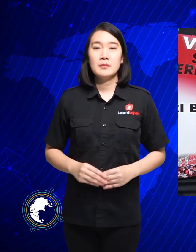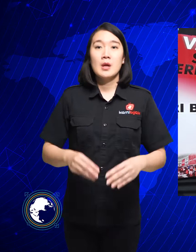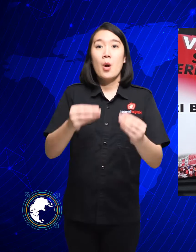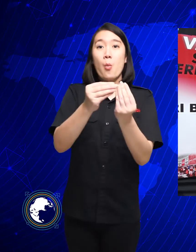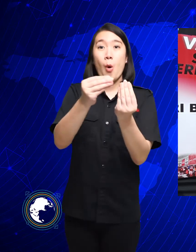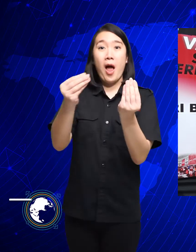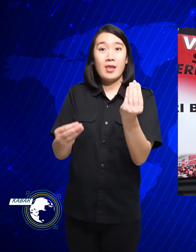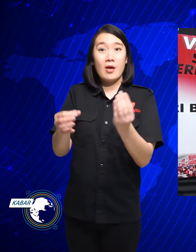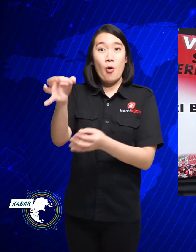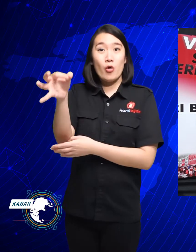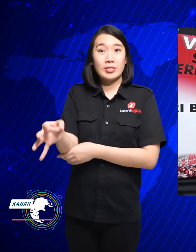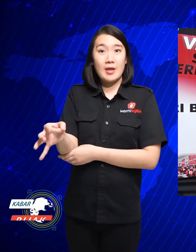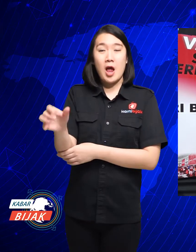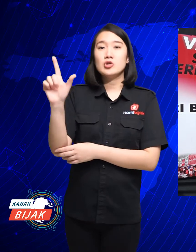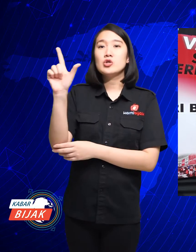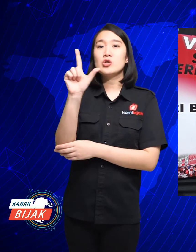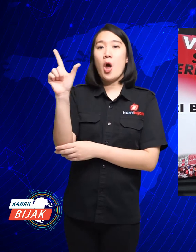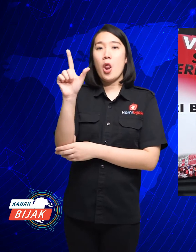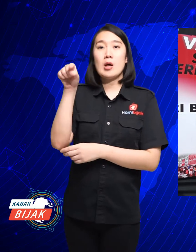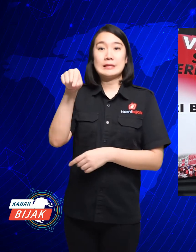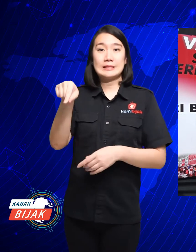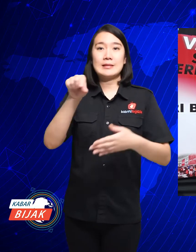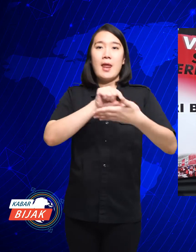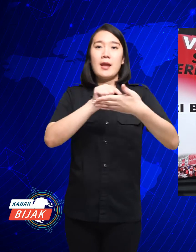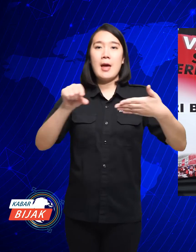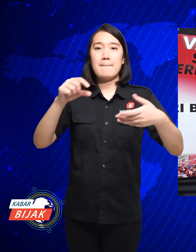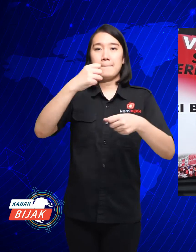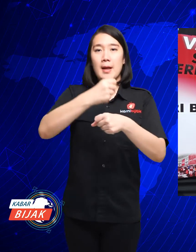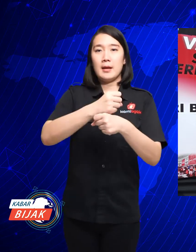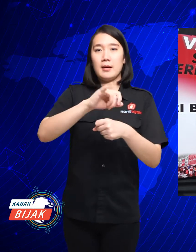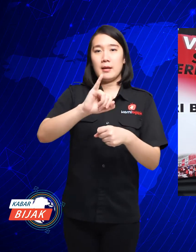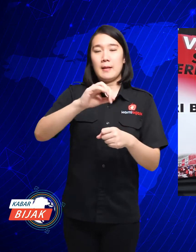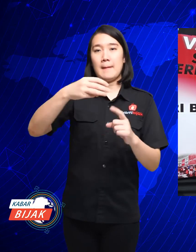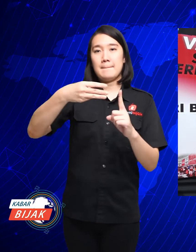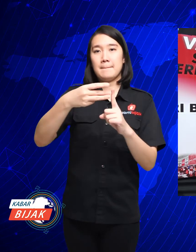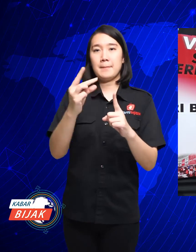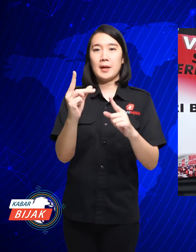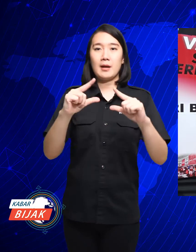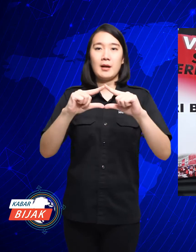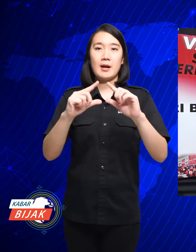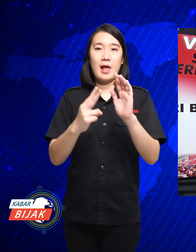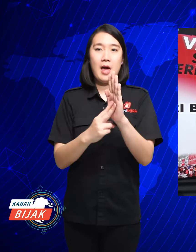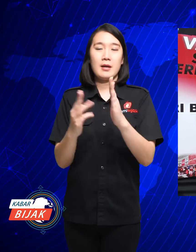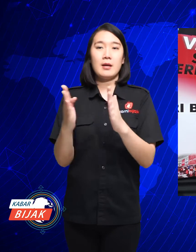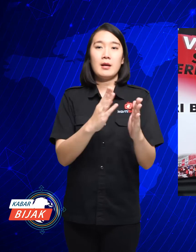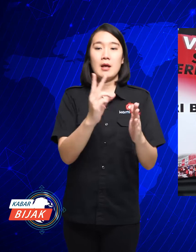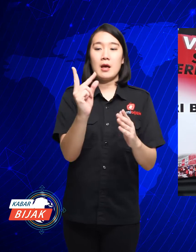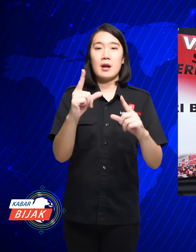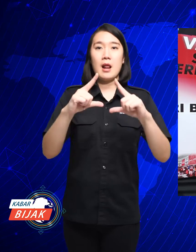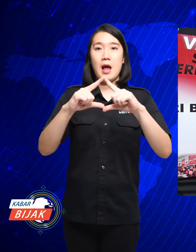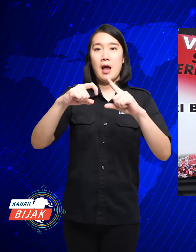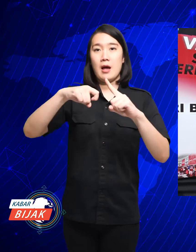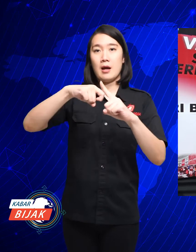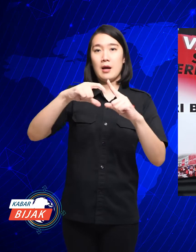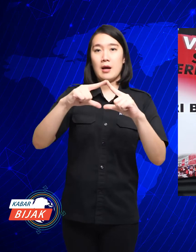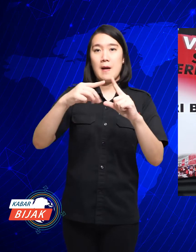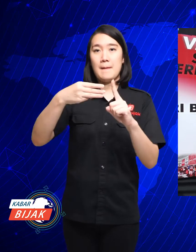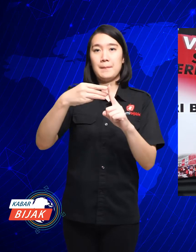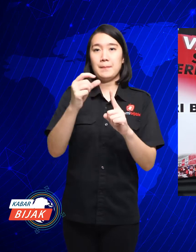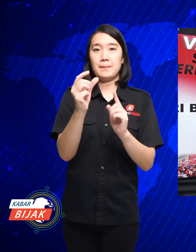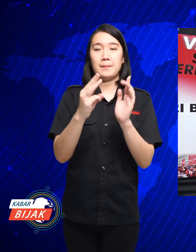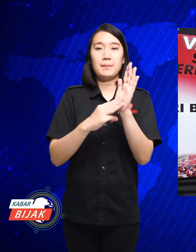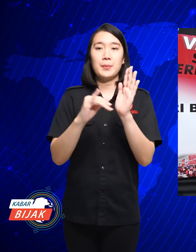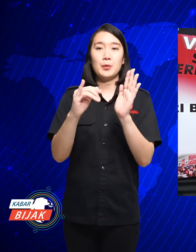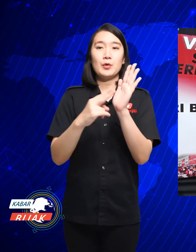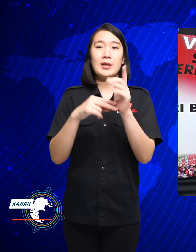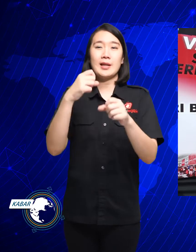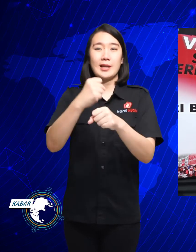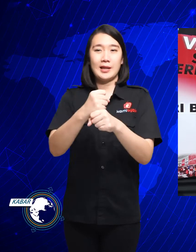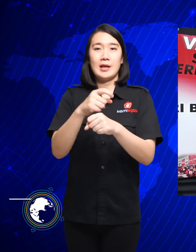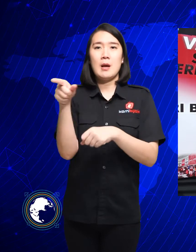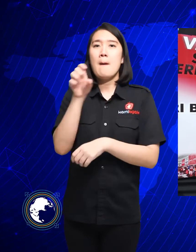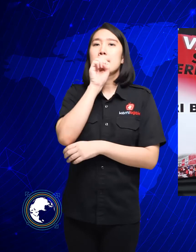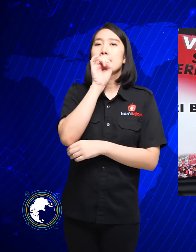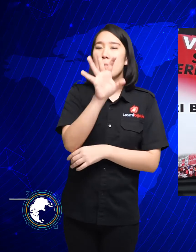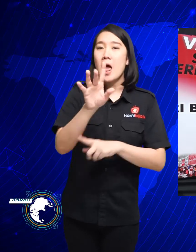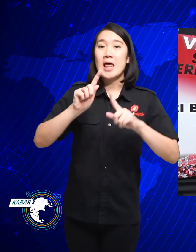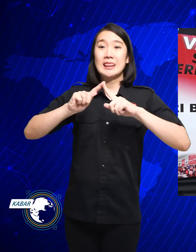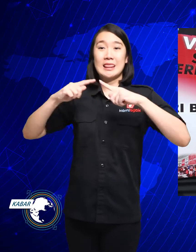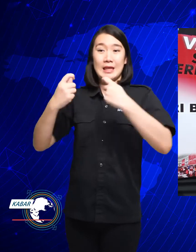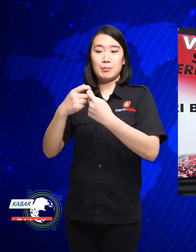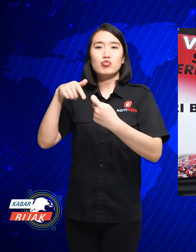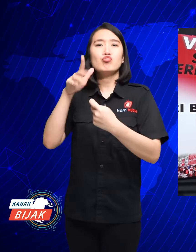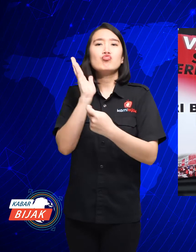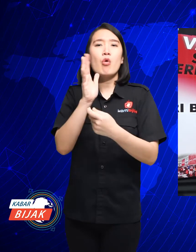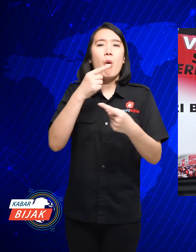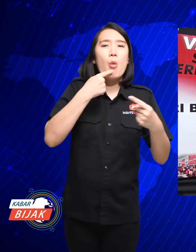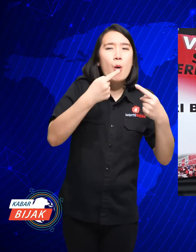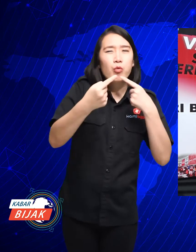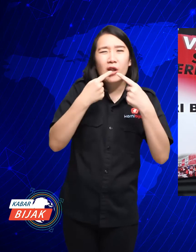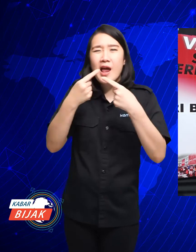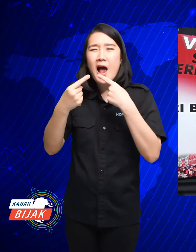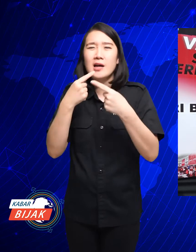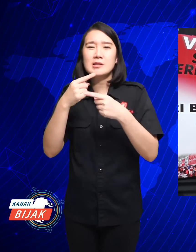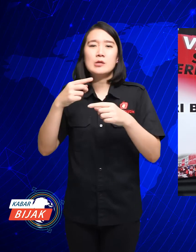Mayor of Solo, Gibran Rakabuming convey that the team has coordinated